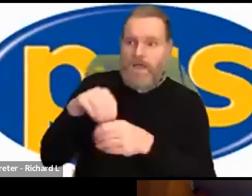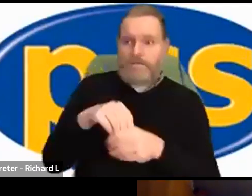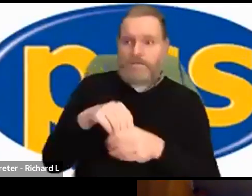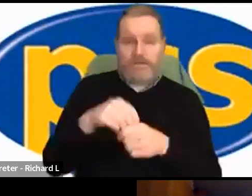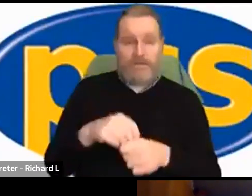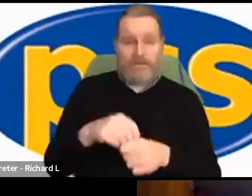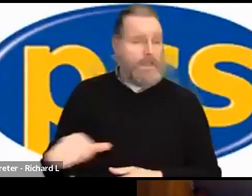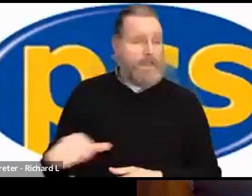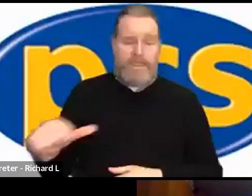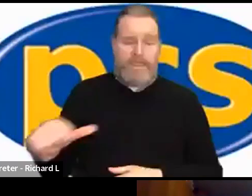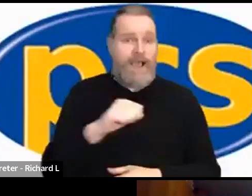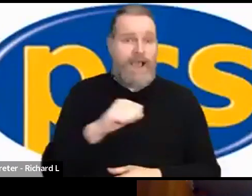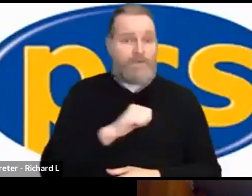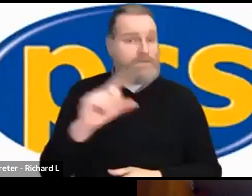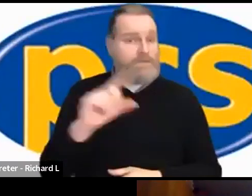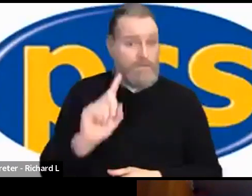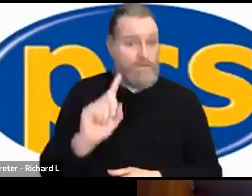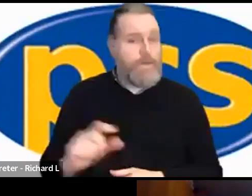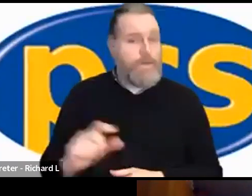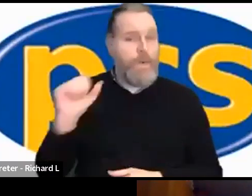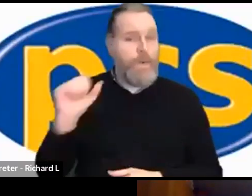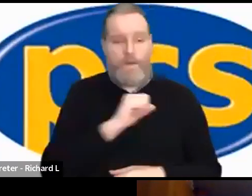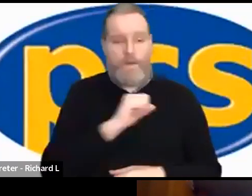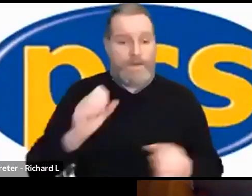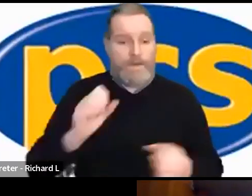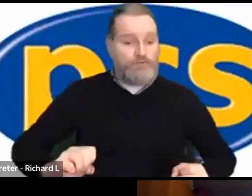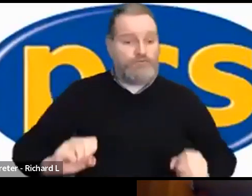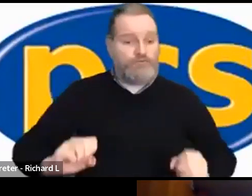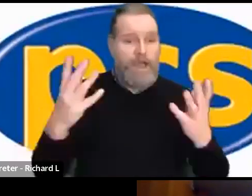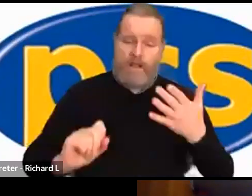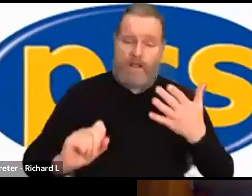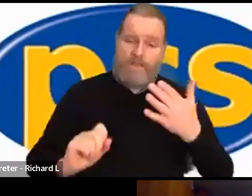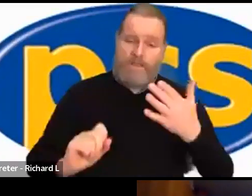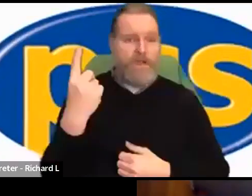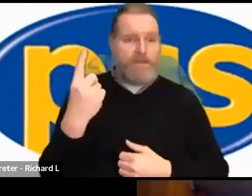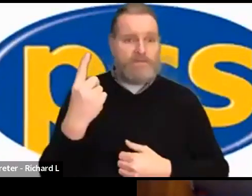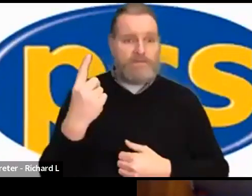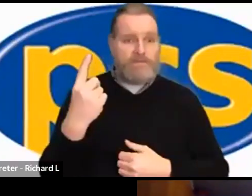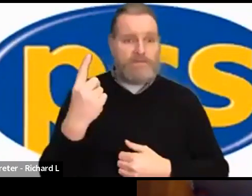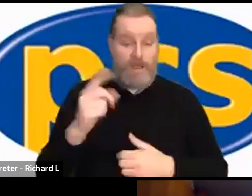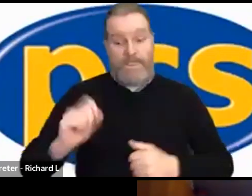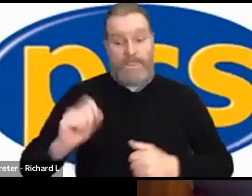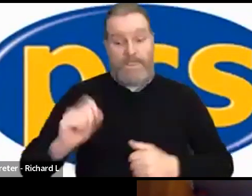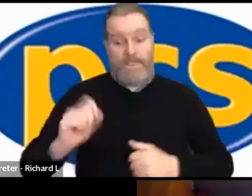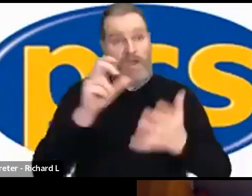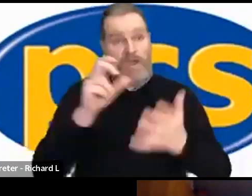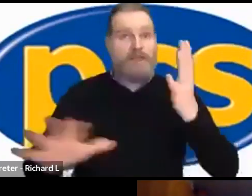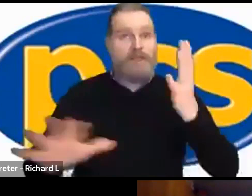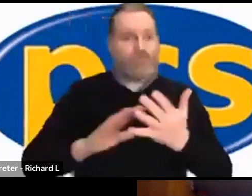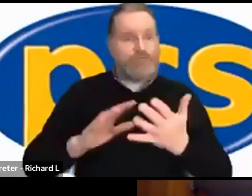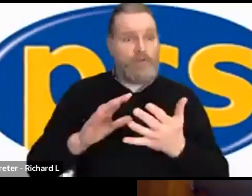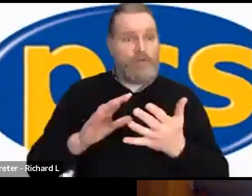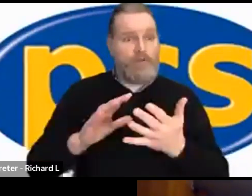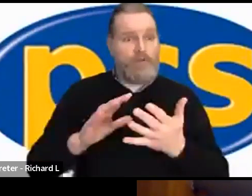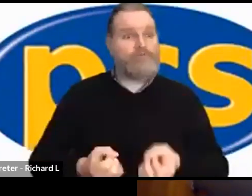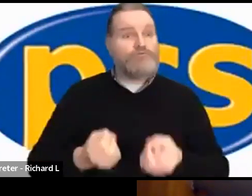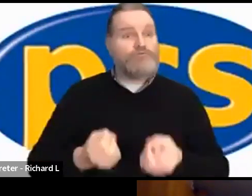have in from lots of members you know most well, many, many thousands of thousands of people will be going on strike for the first time as you said, it's as you said, it's the as you said, it's the first national strike we've had since